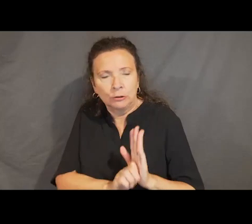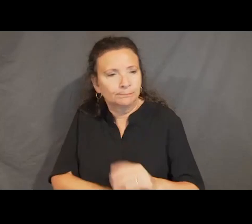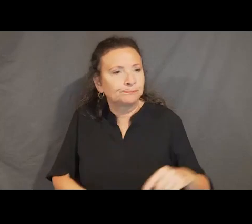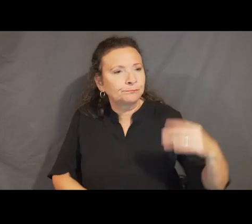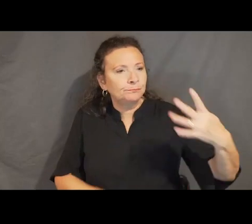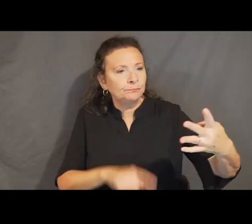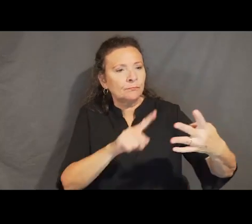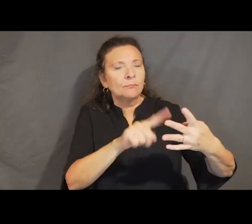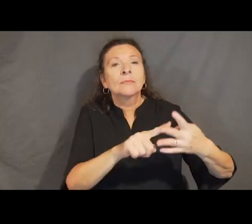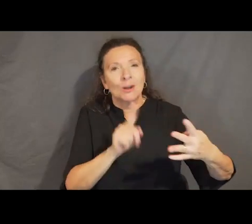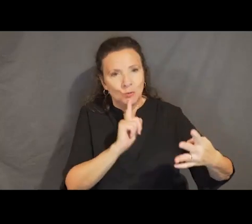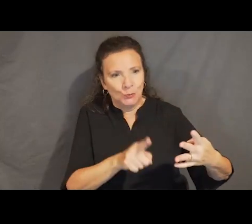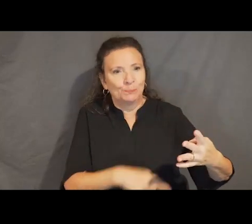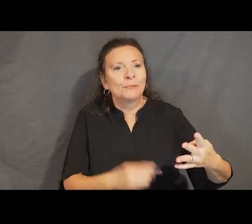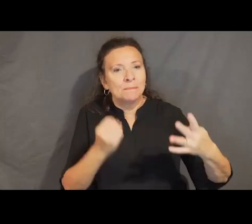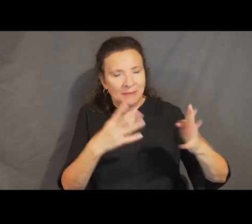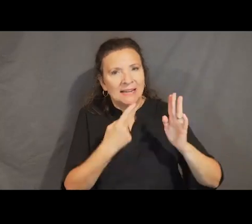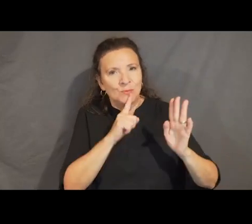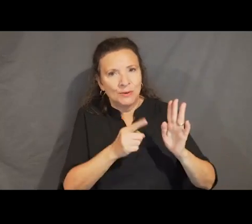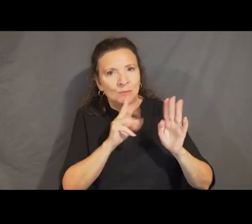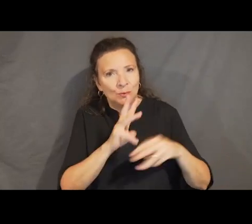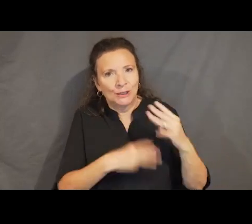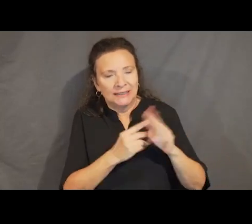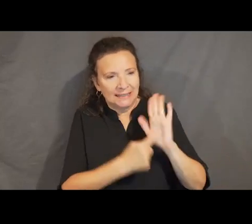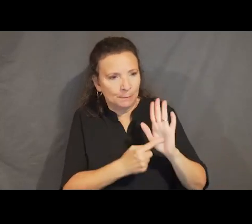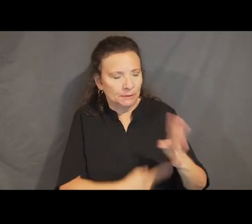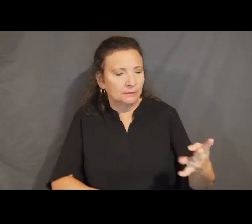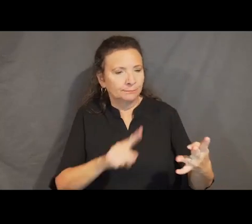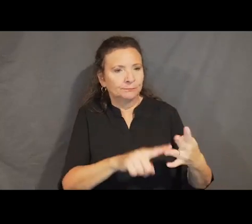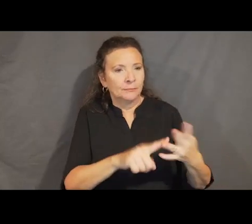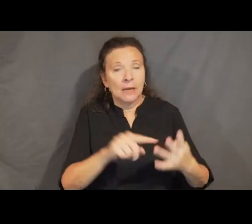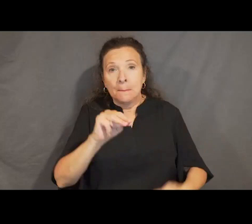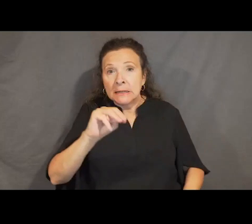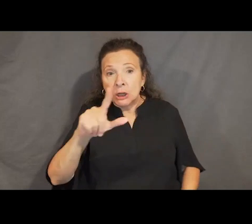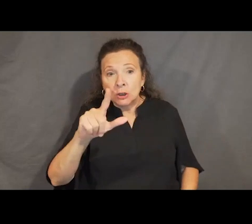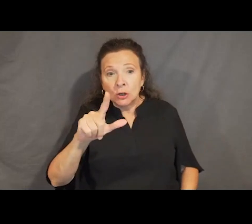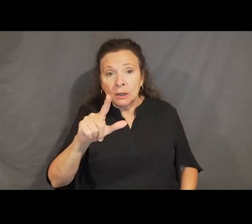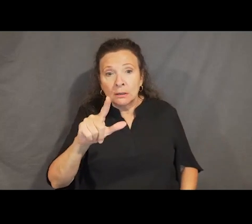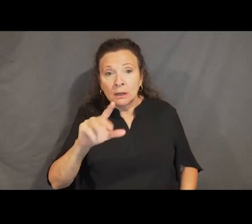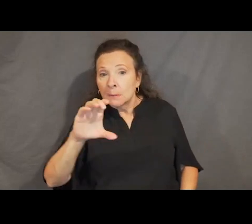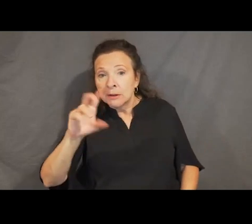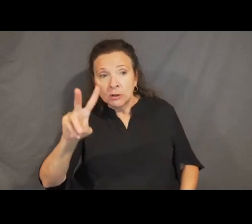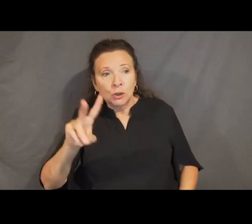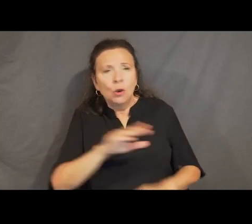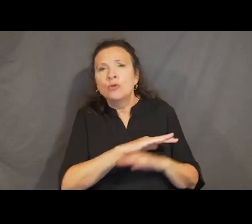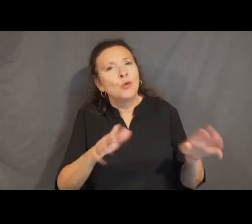machine learning and computer vision, please don't throw it out. We need to use it. And four is true.